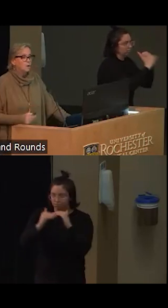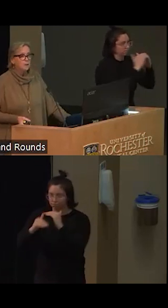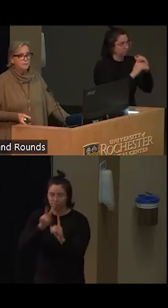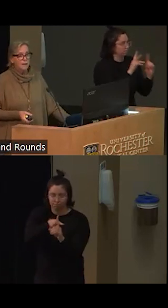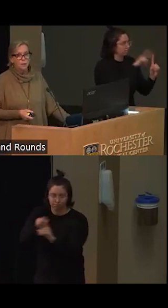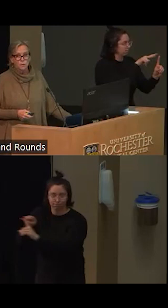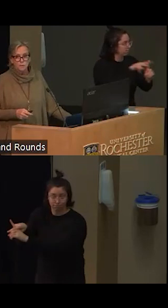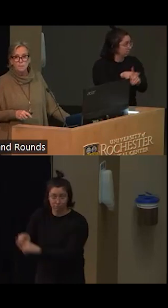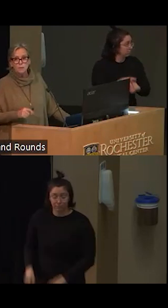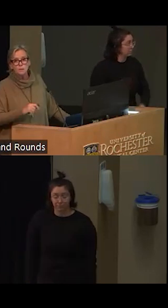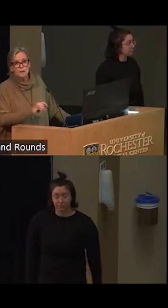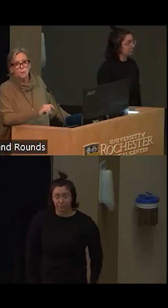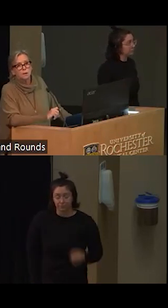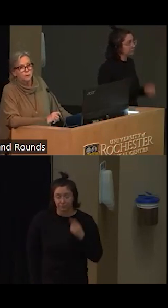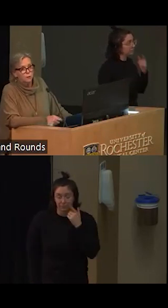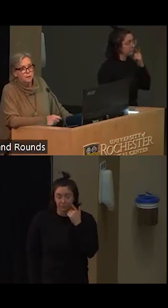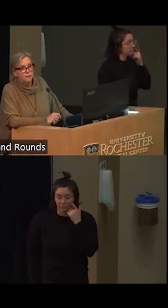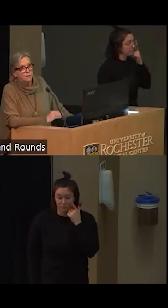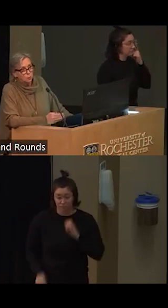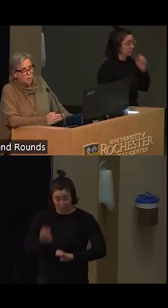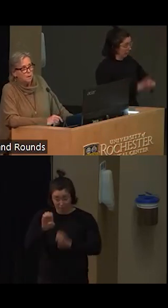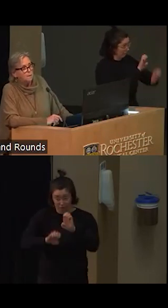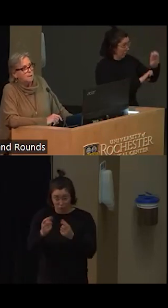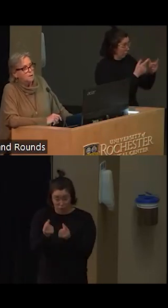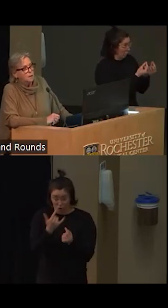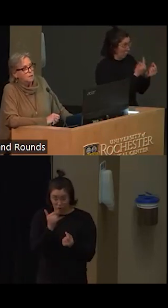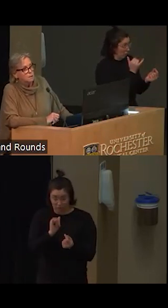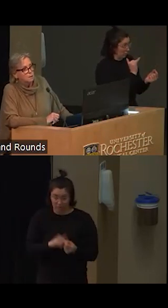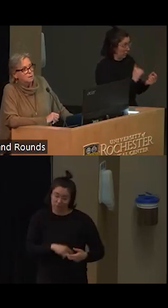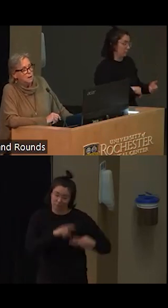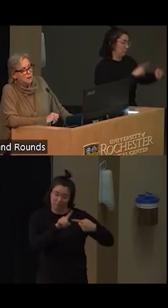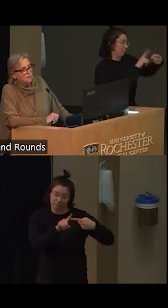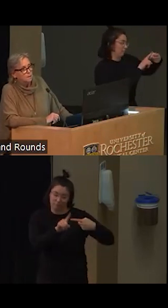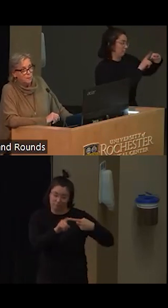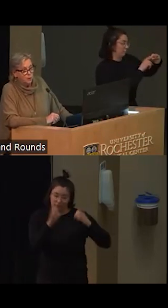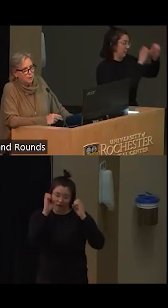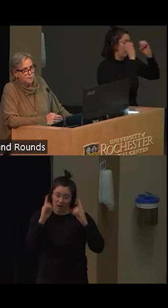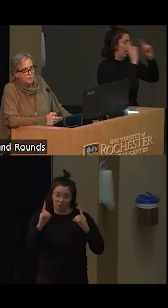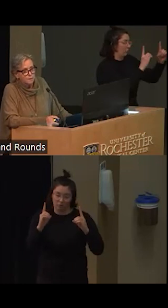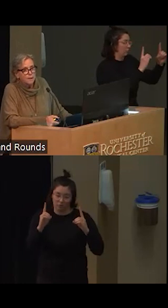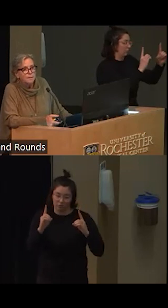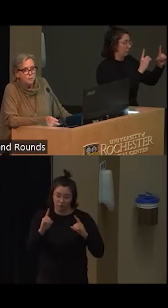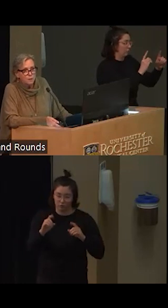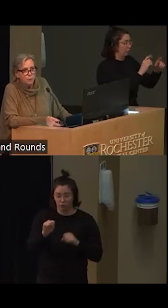some of the evaluative measures that we are doing is one the educational uh summer or a survey that